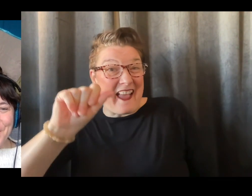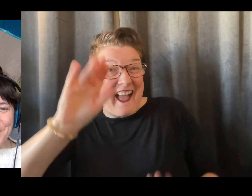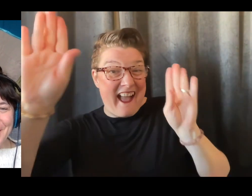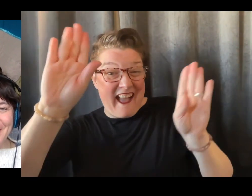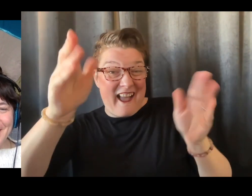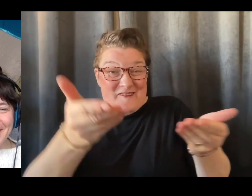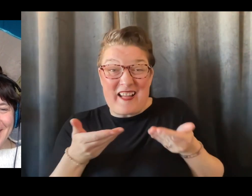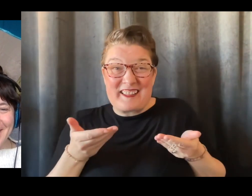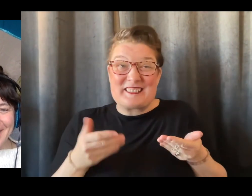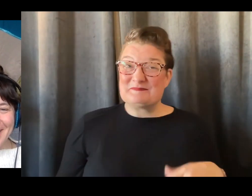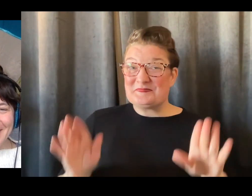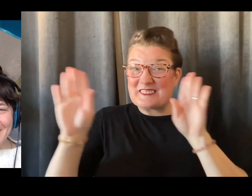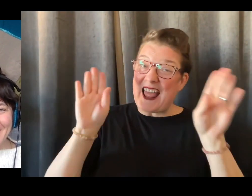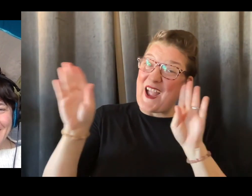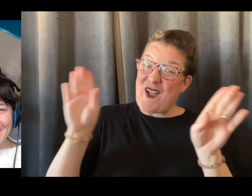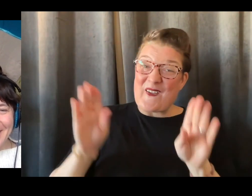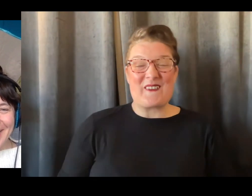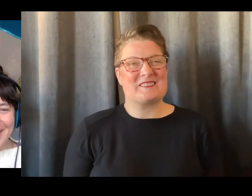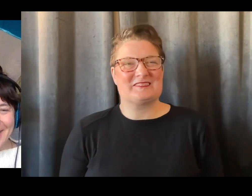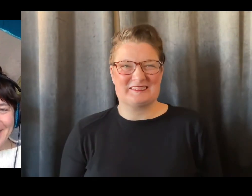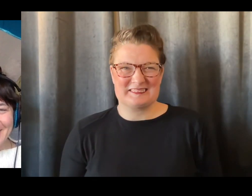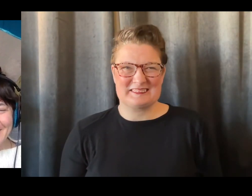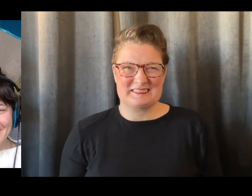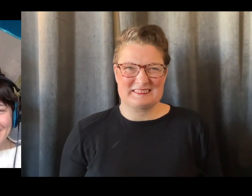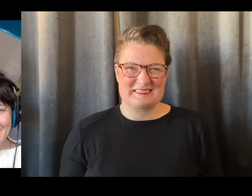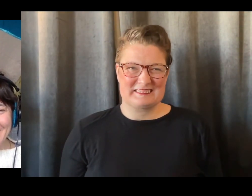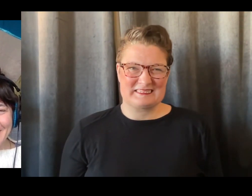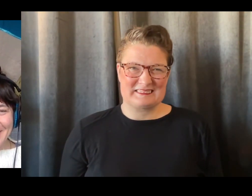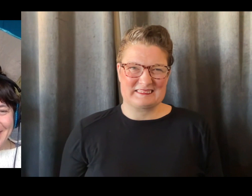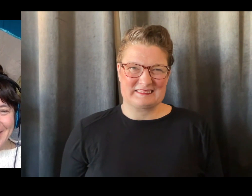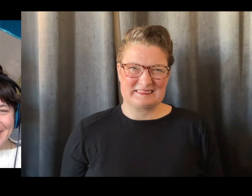Jna: Hi. Rebekah: Hi. Nomy: Hello. This is so exciting.